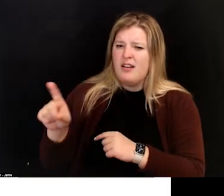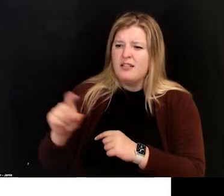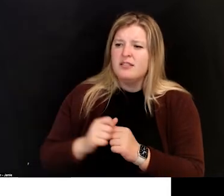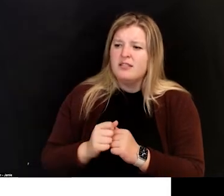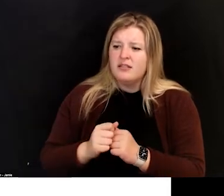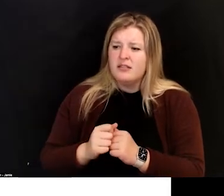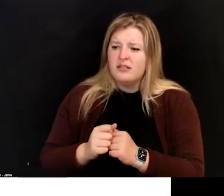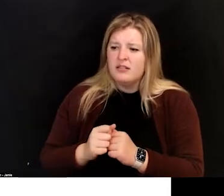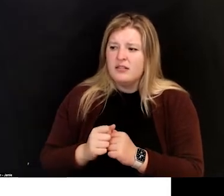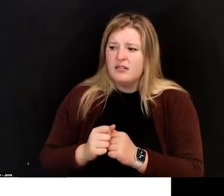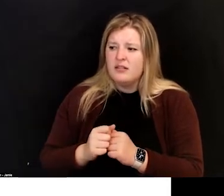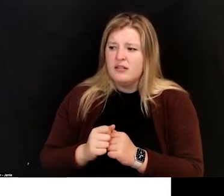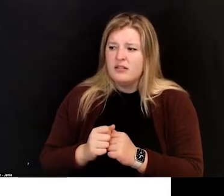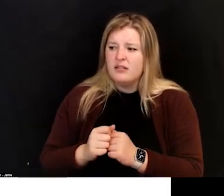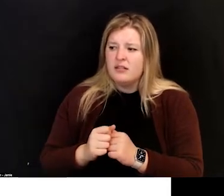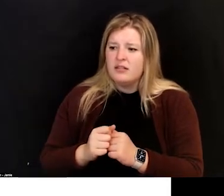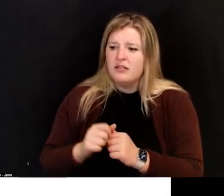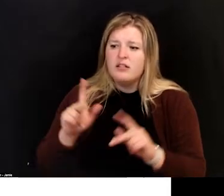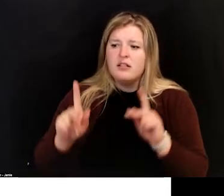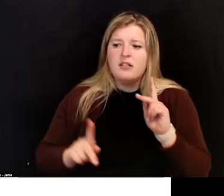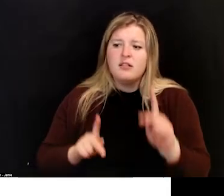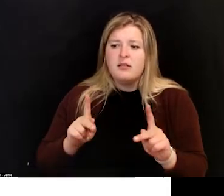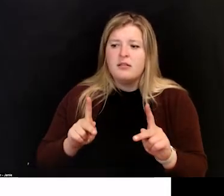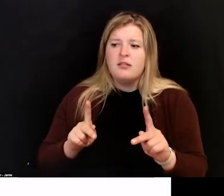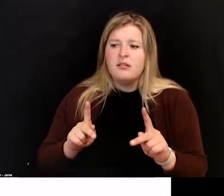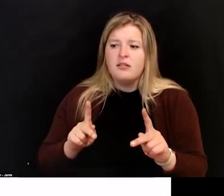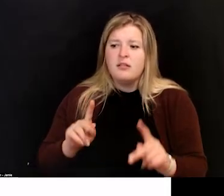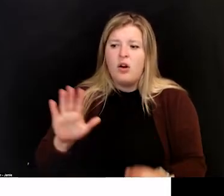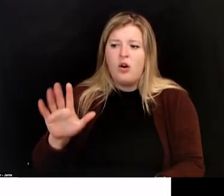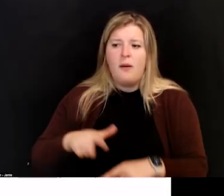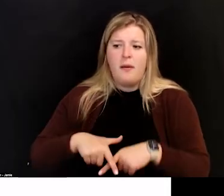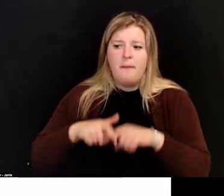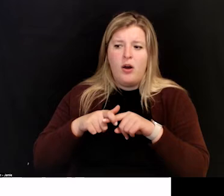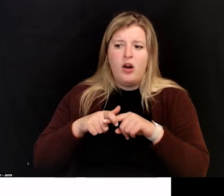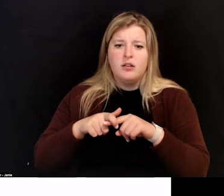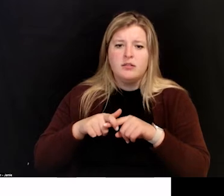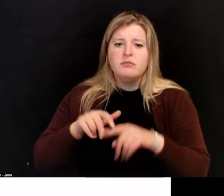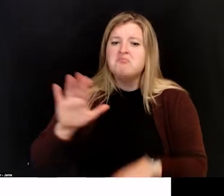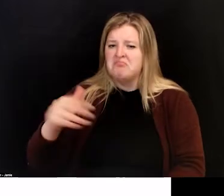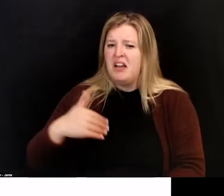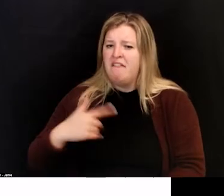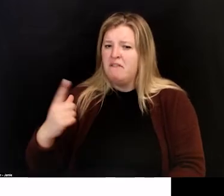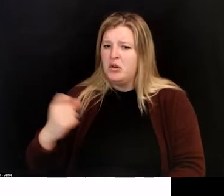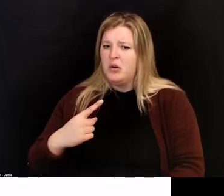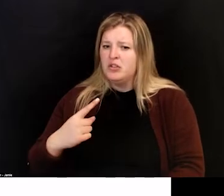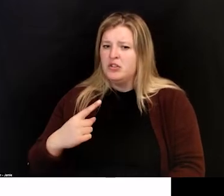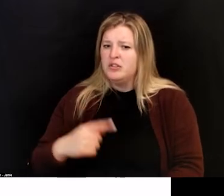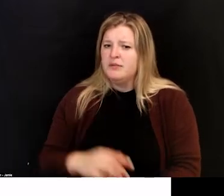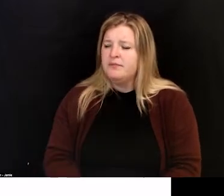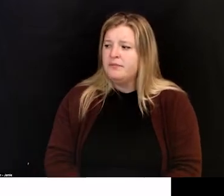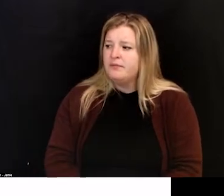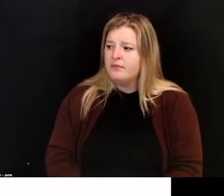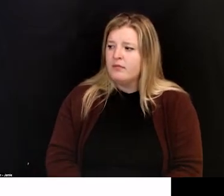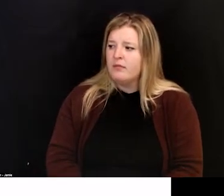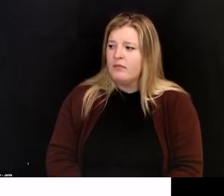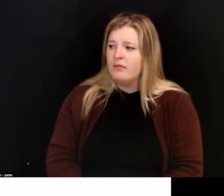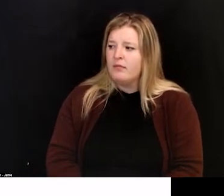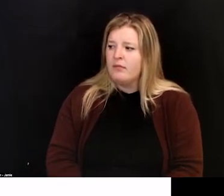the people in the state--oh, by the way, I'm gonna pause myself. We have a question here.